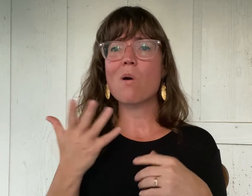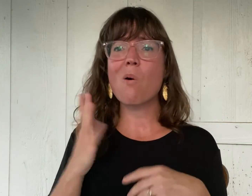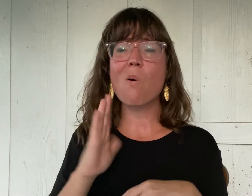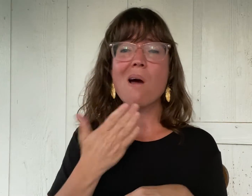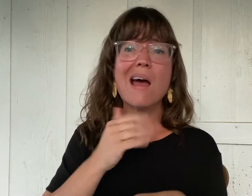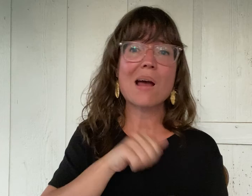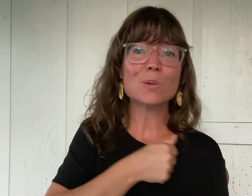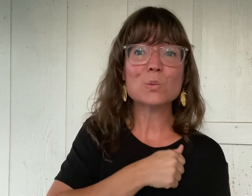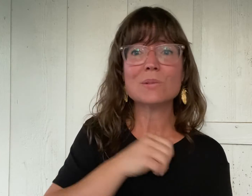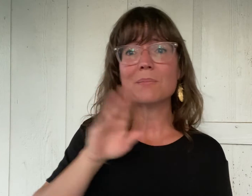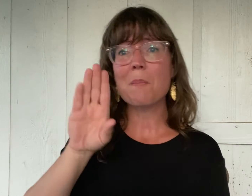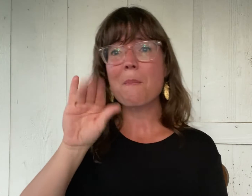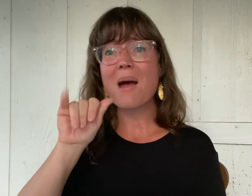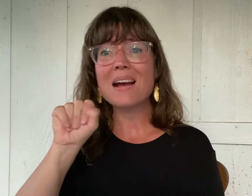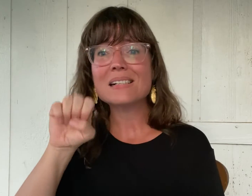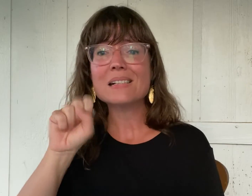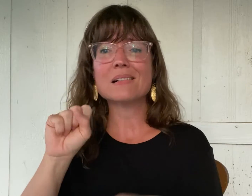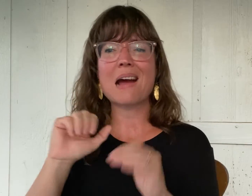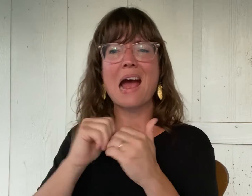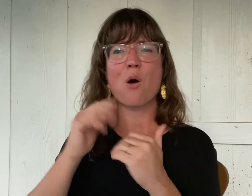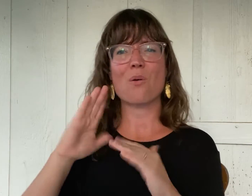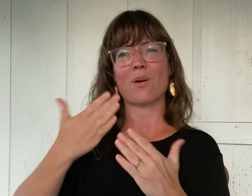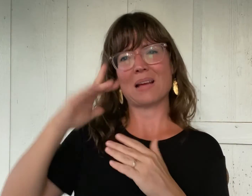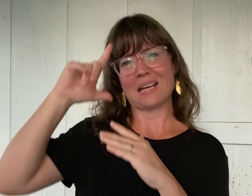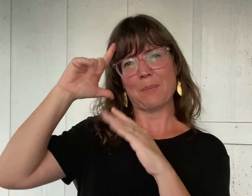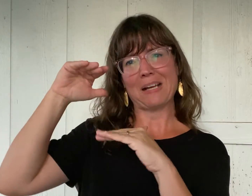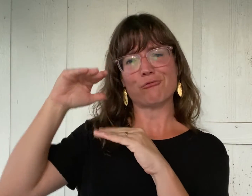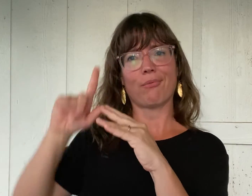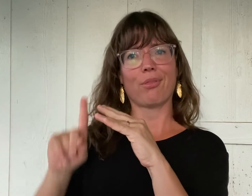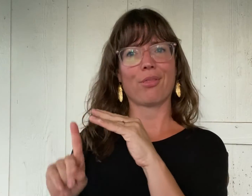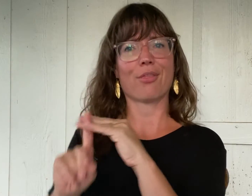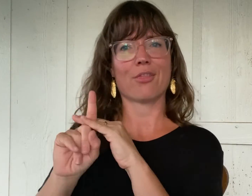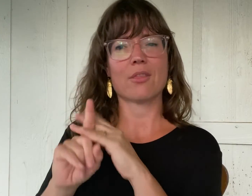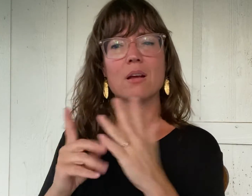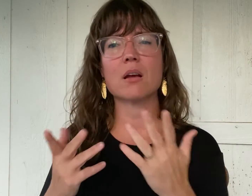What attitudes and biases do we hold that affect our expectations?